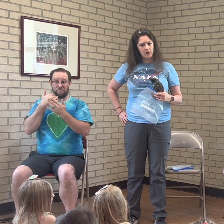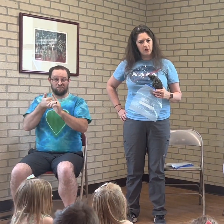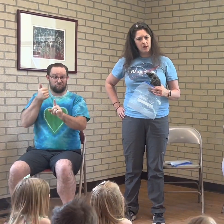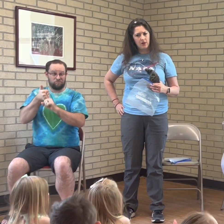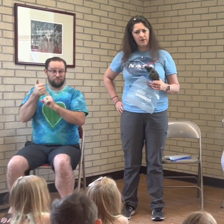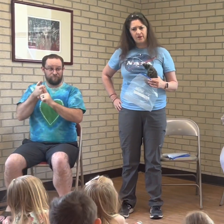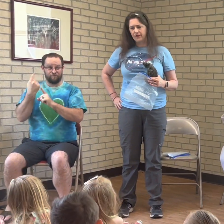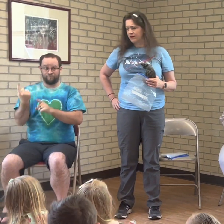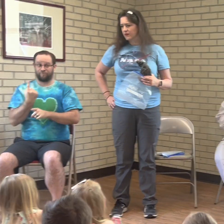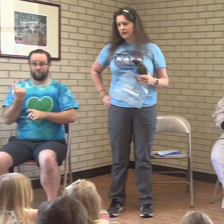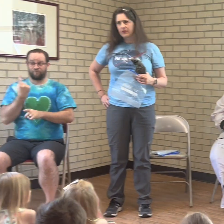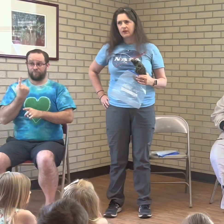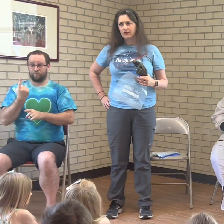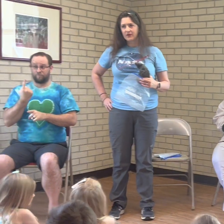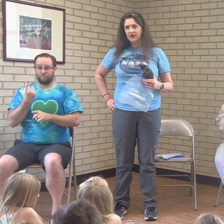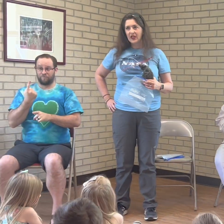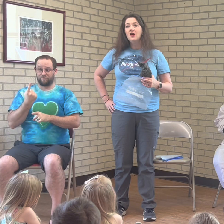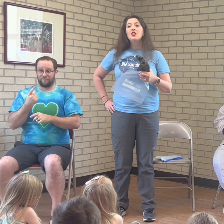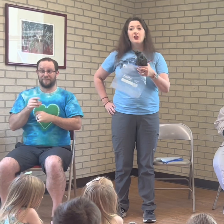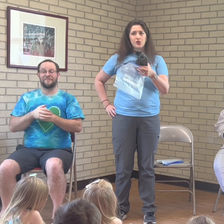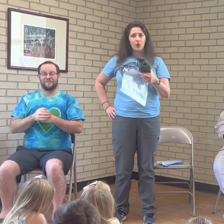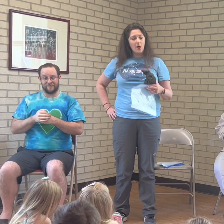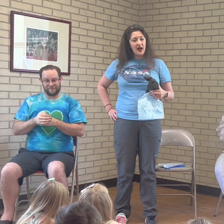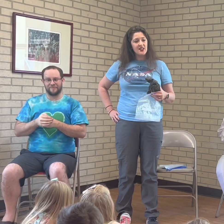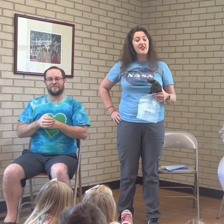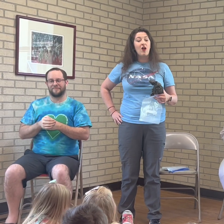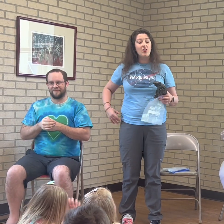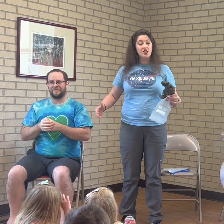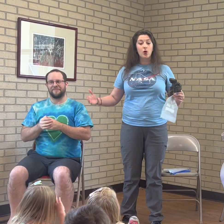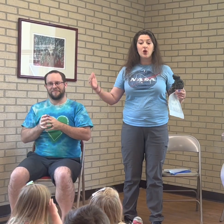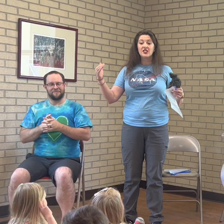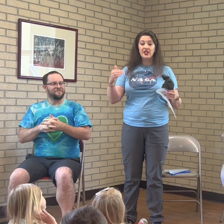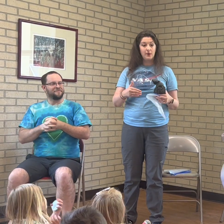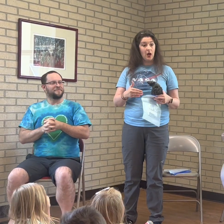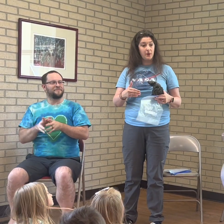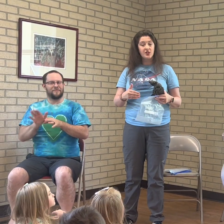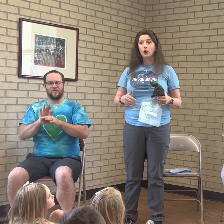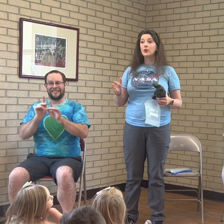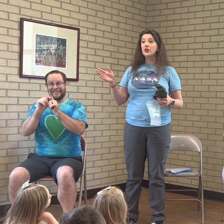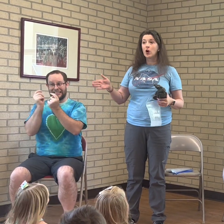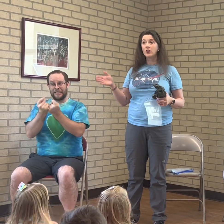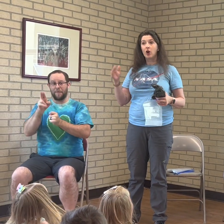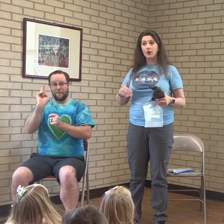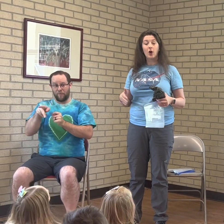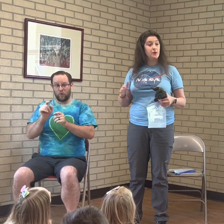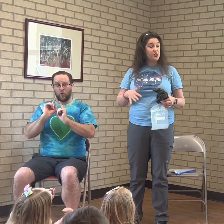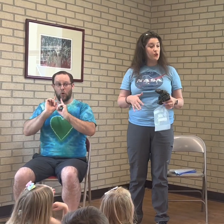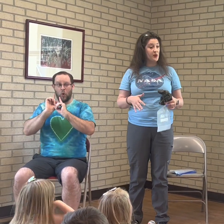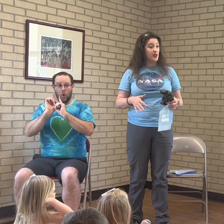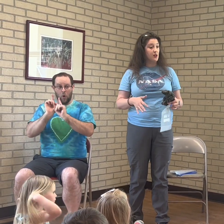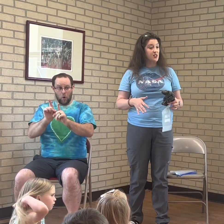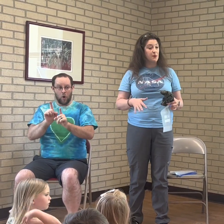Dr. Shannon: They use robots, and they also team up. So when we go to, Artemis 3, it's gonna be